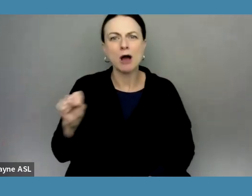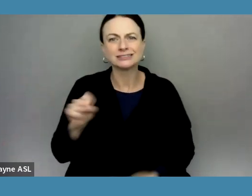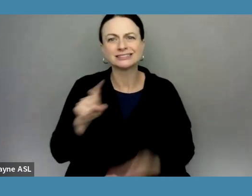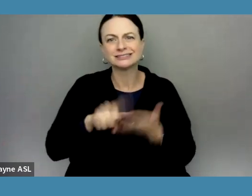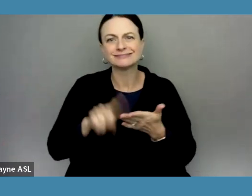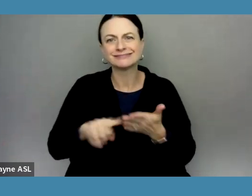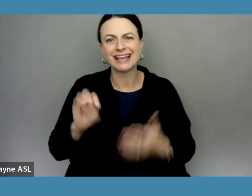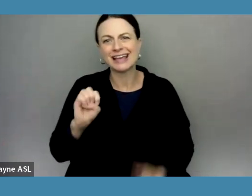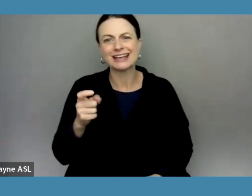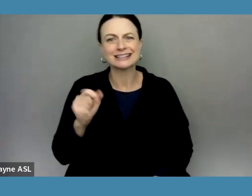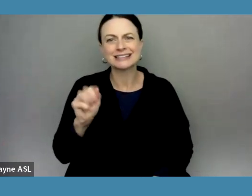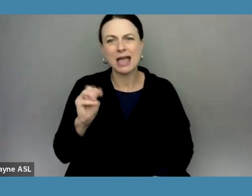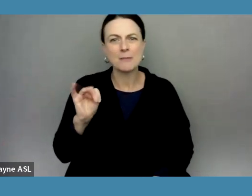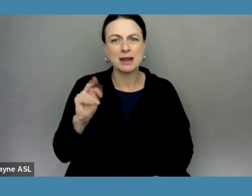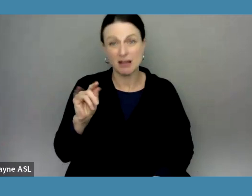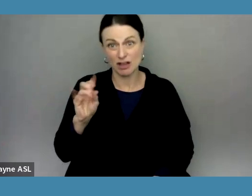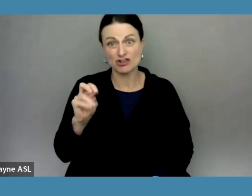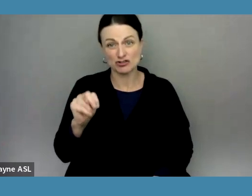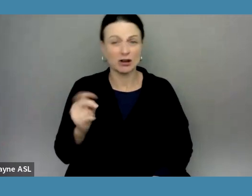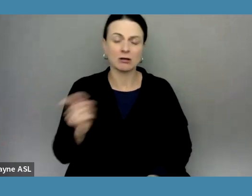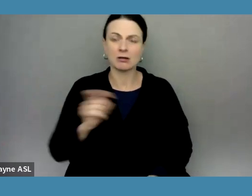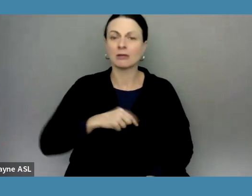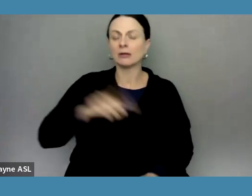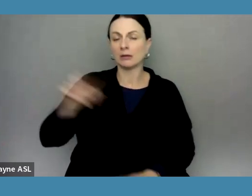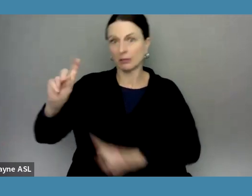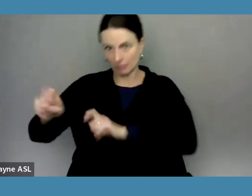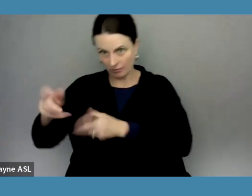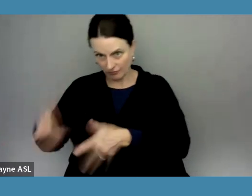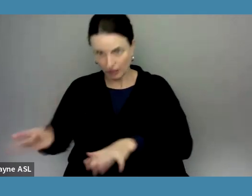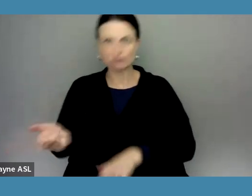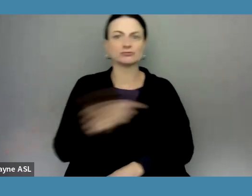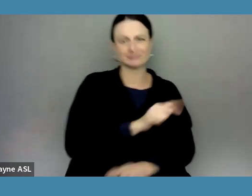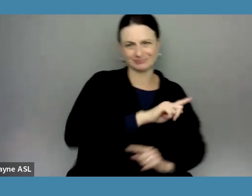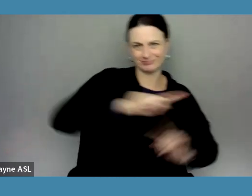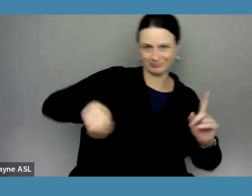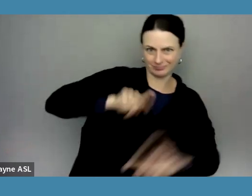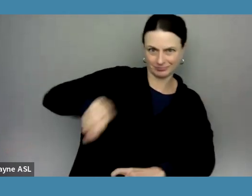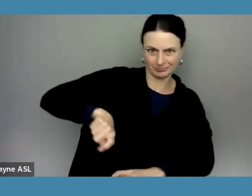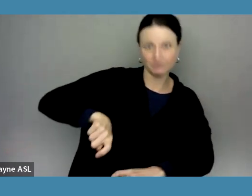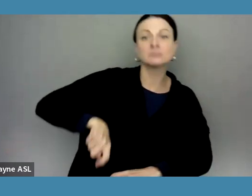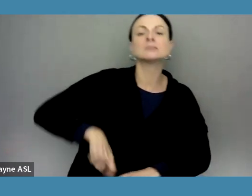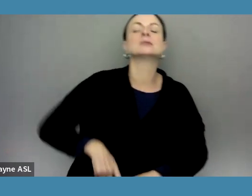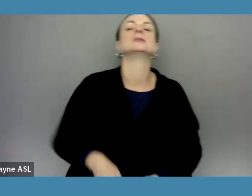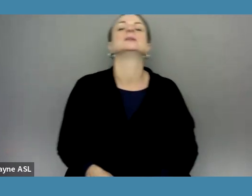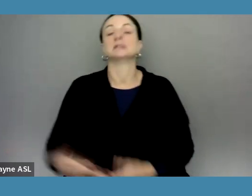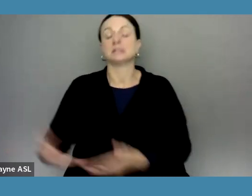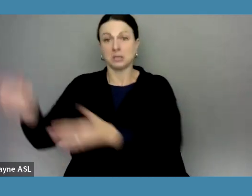Then once the agency or the managed care plan has called all of their witnesses